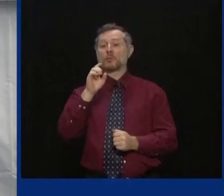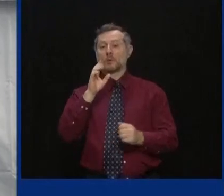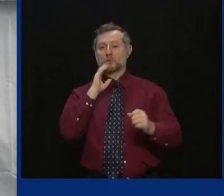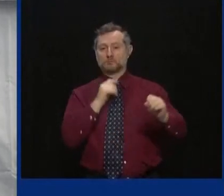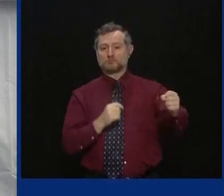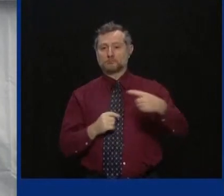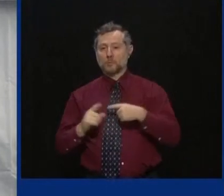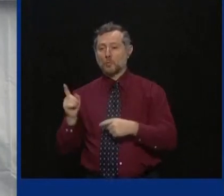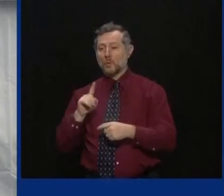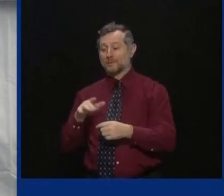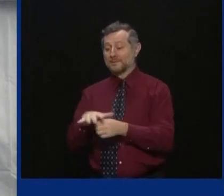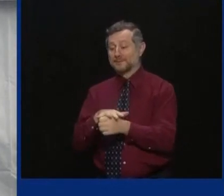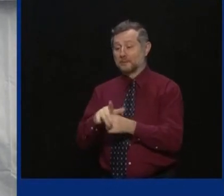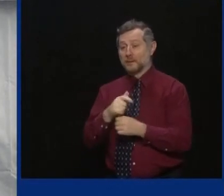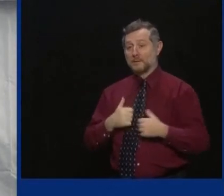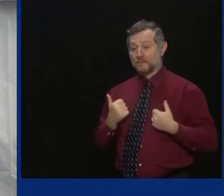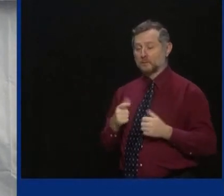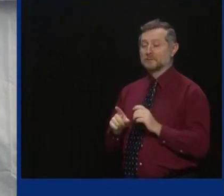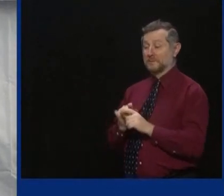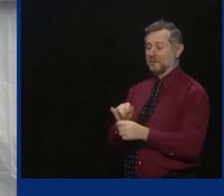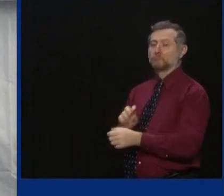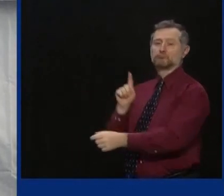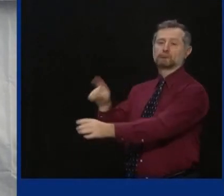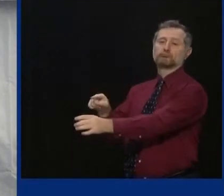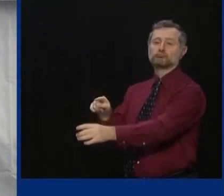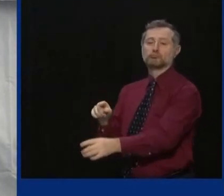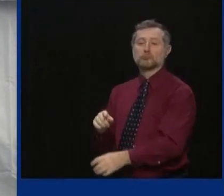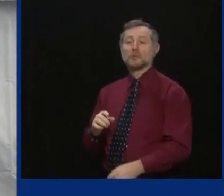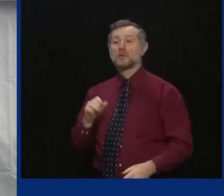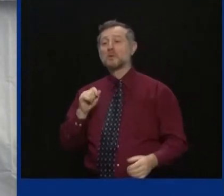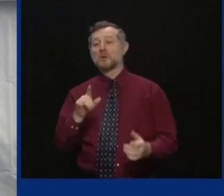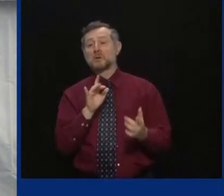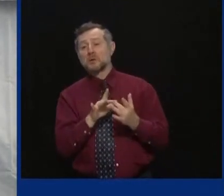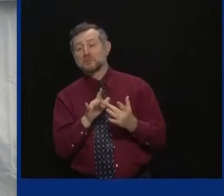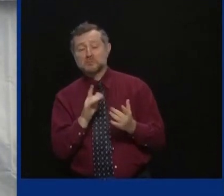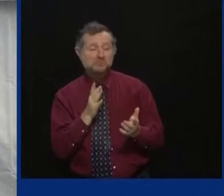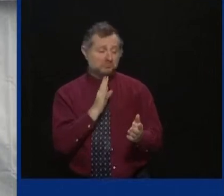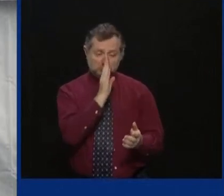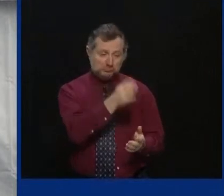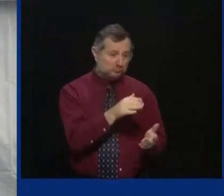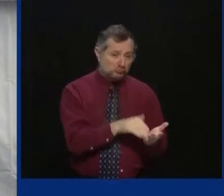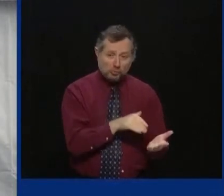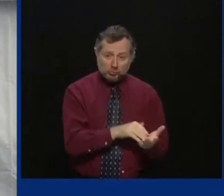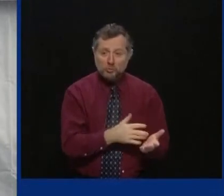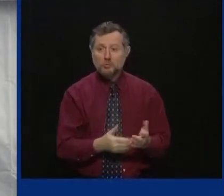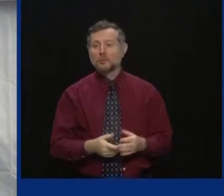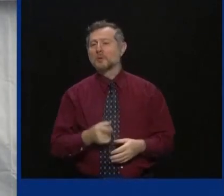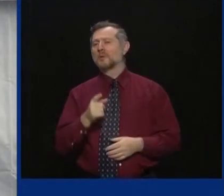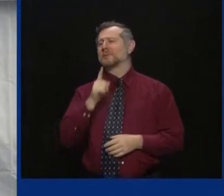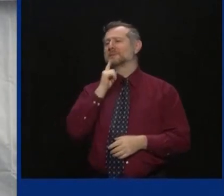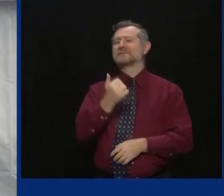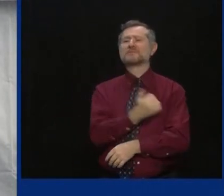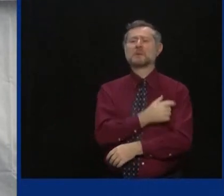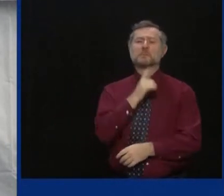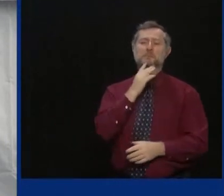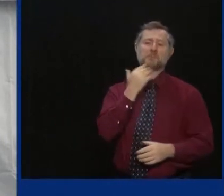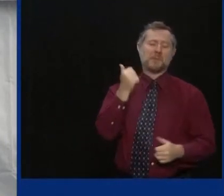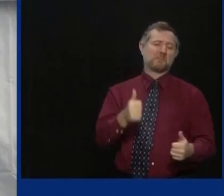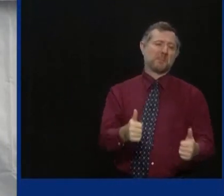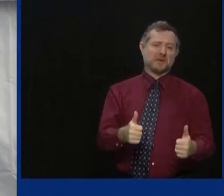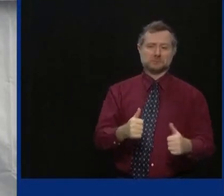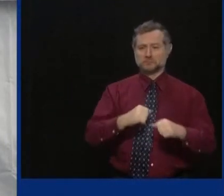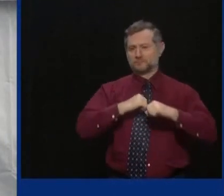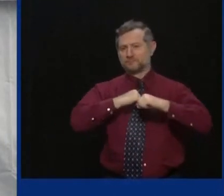NEXT THAT AND WE'LL SHOW YOU